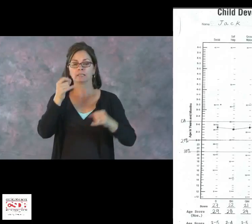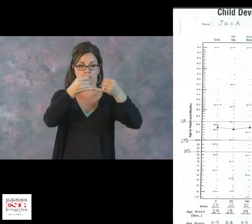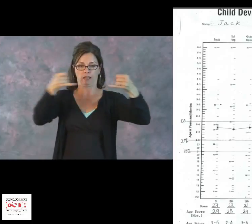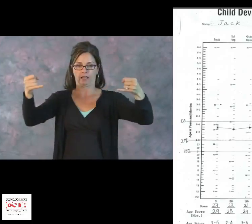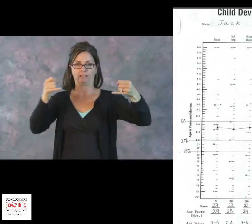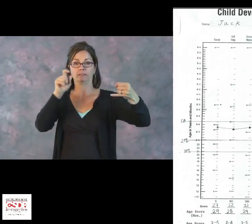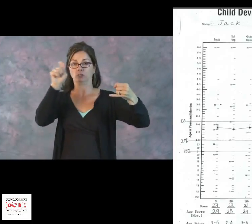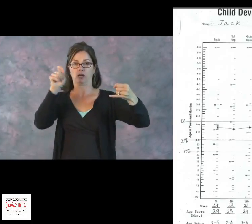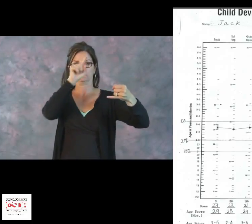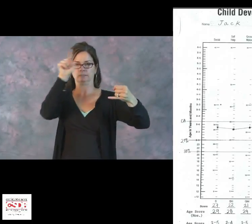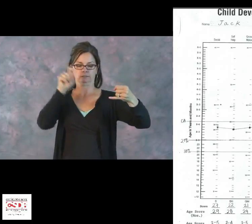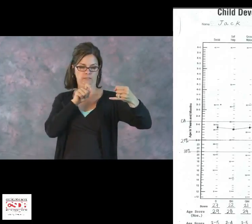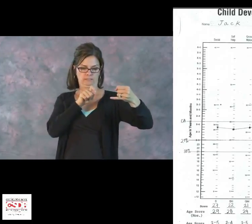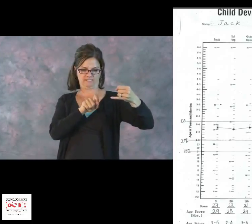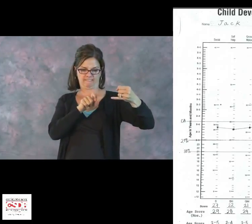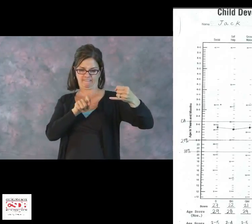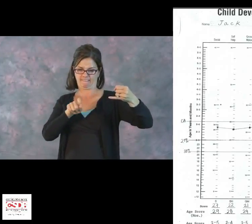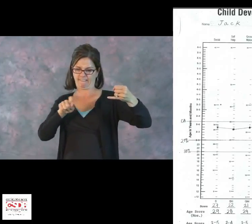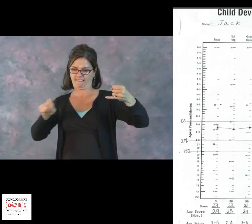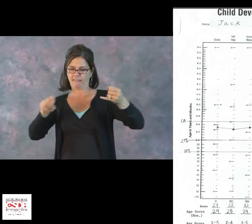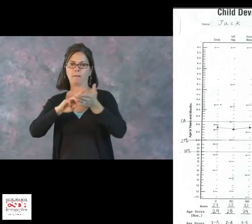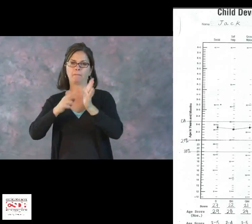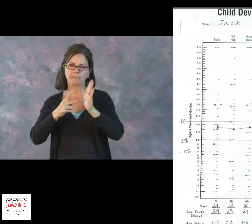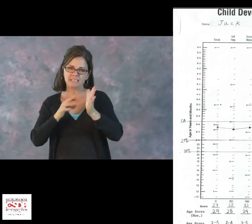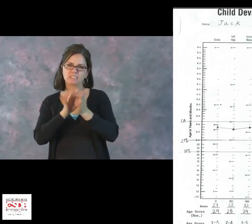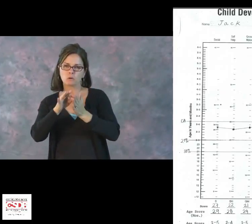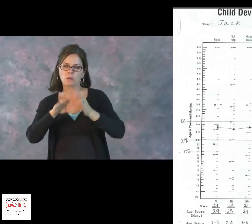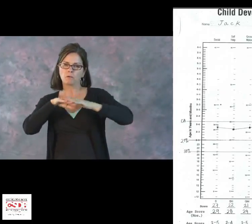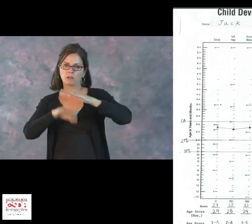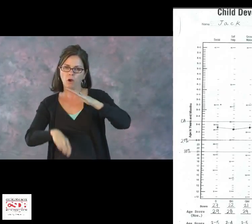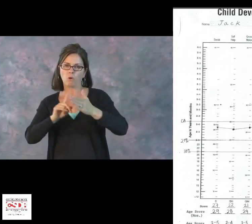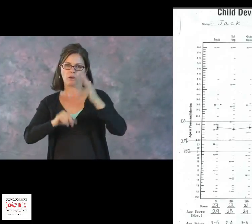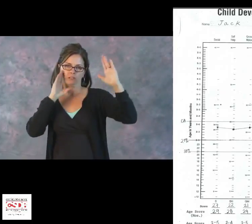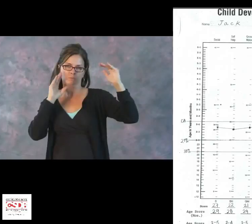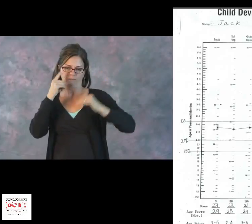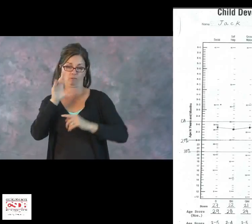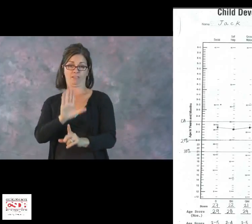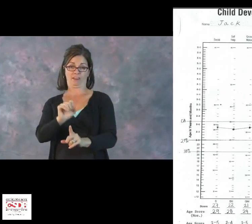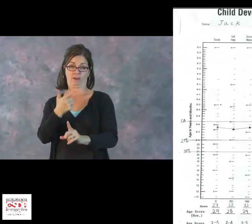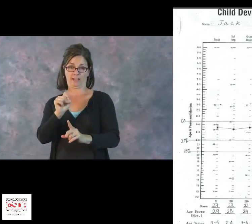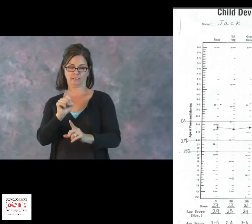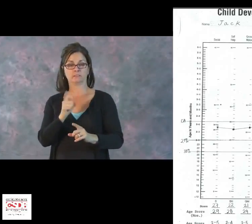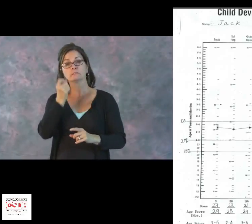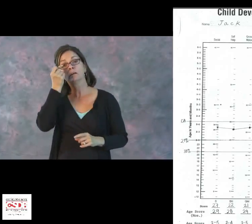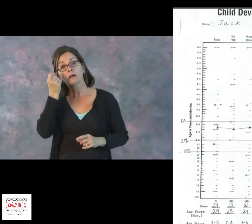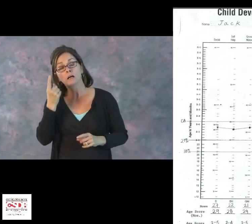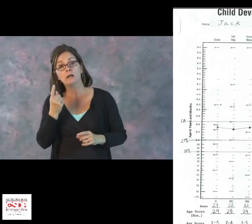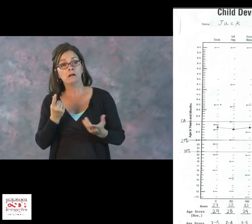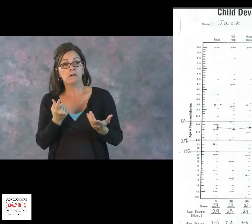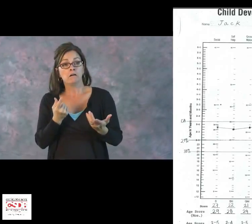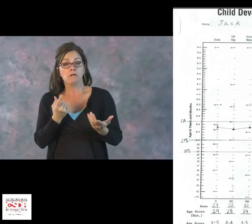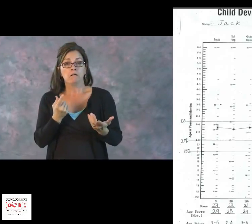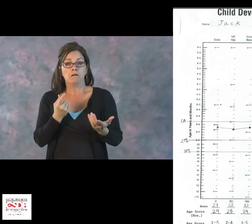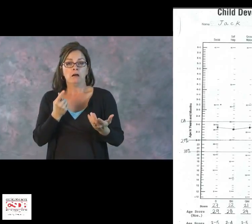it means their score to some extent is below what you would expect for their age. Of course, however, there's a normal range